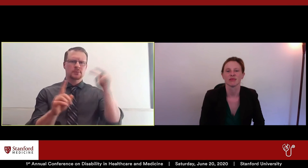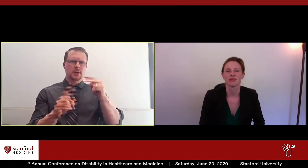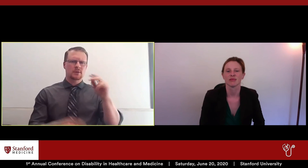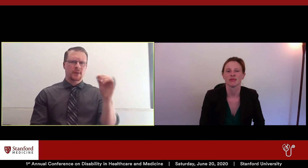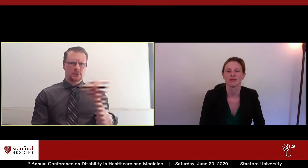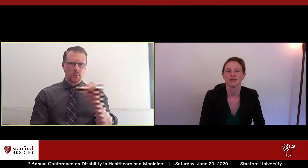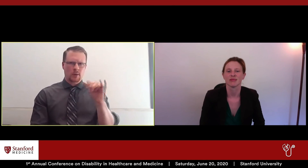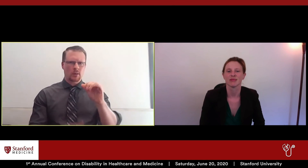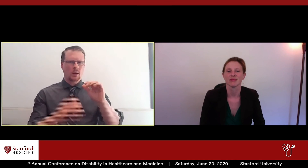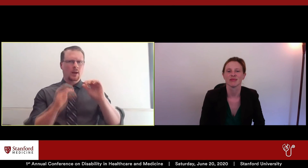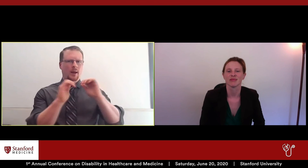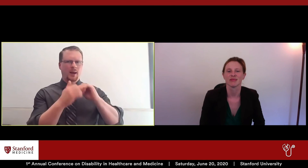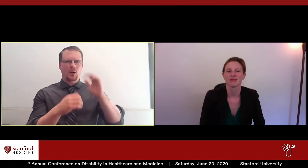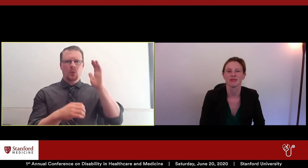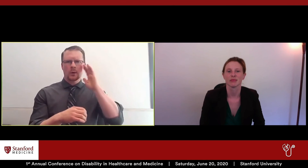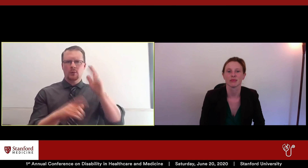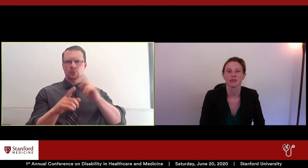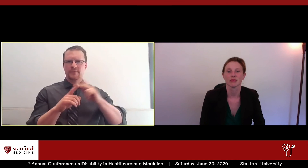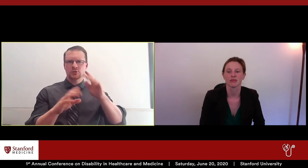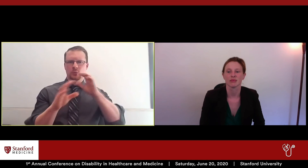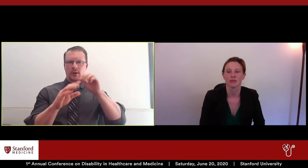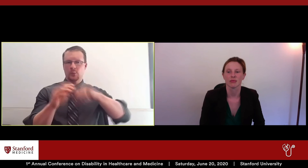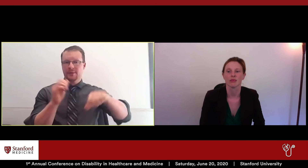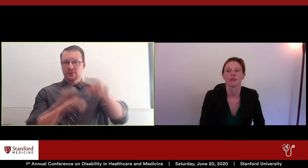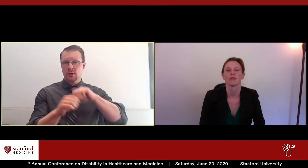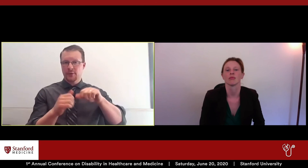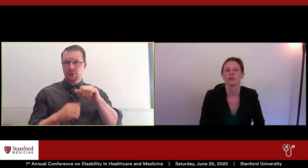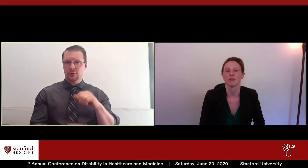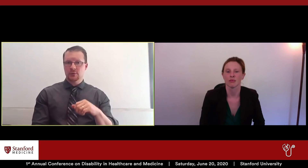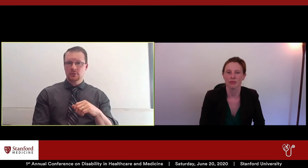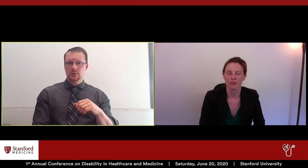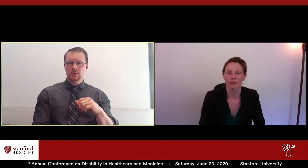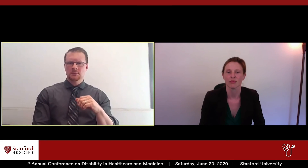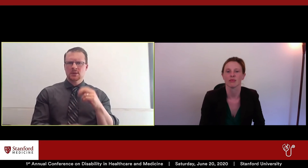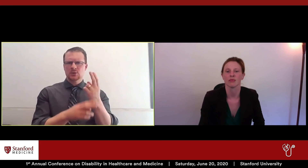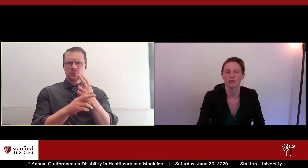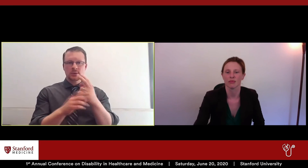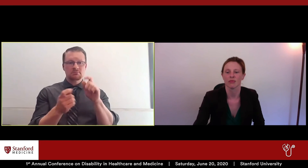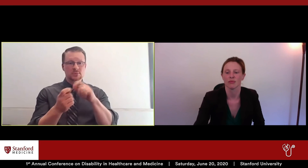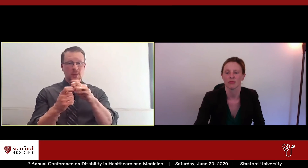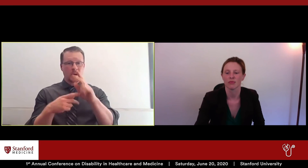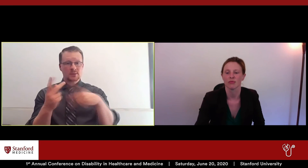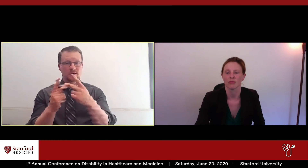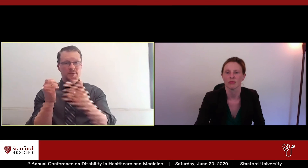That's true from an institutional perspective as well, the way we as professionals communicate with each other